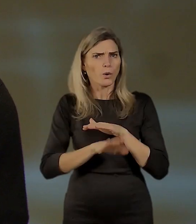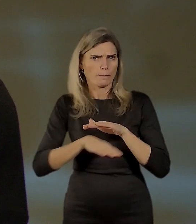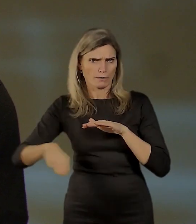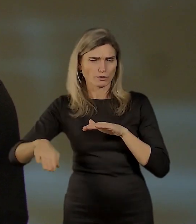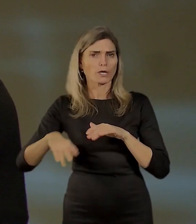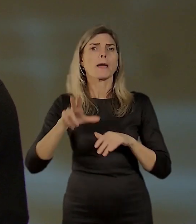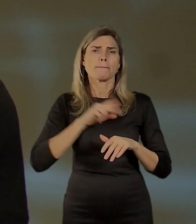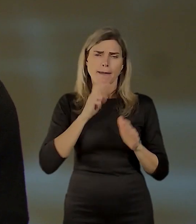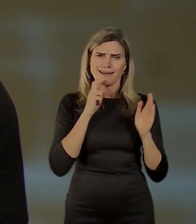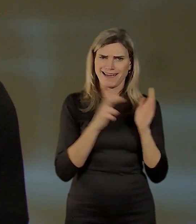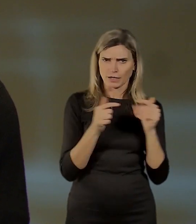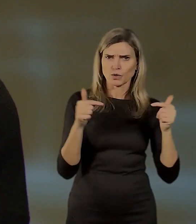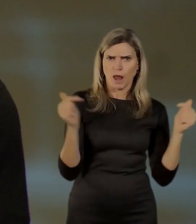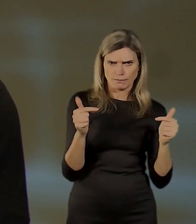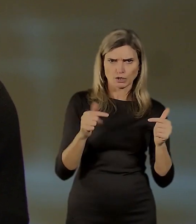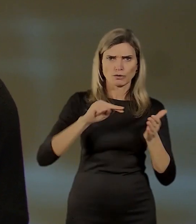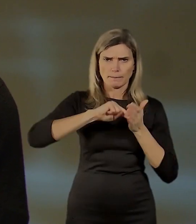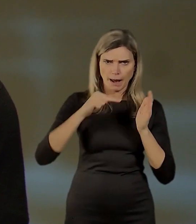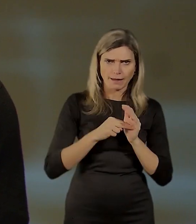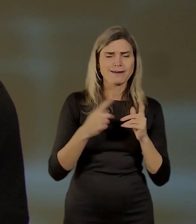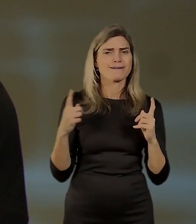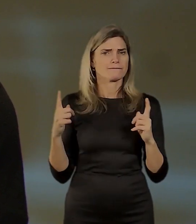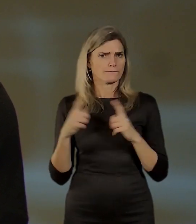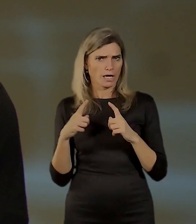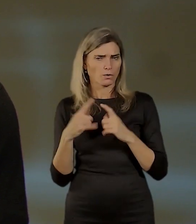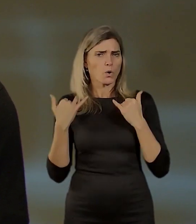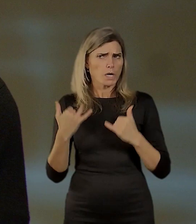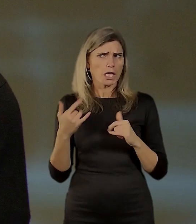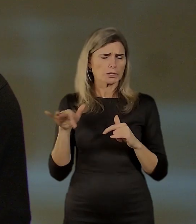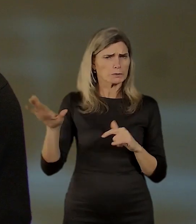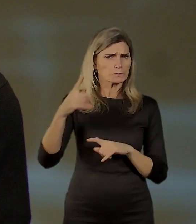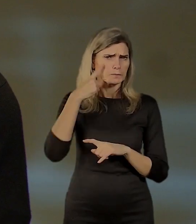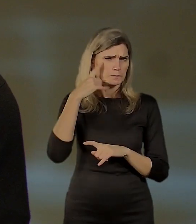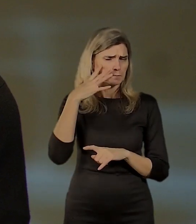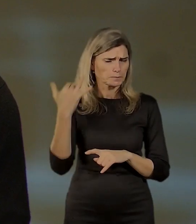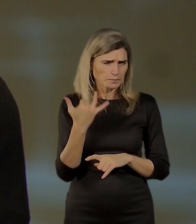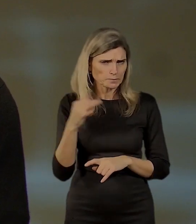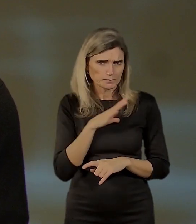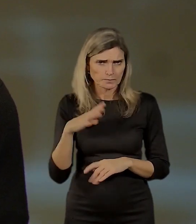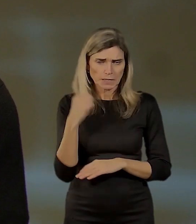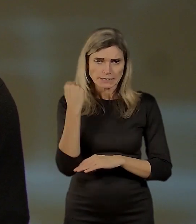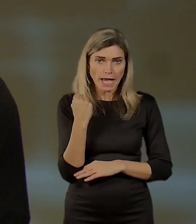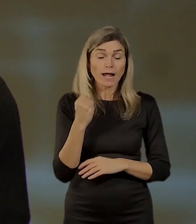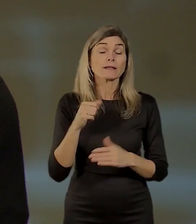If you take the European average, the range of one electric car is 50 km. Daily. So if we were